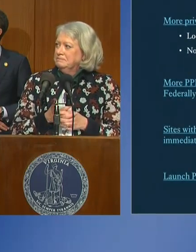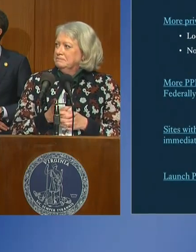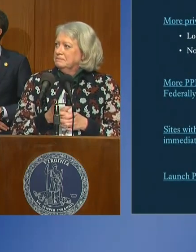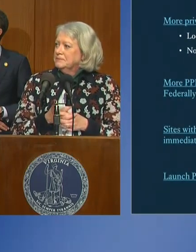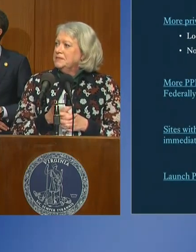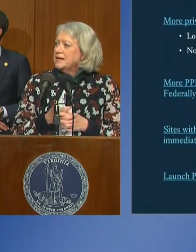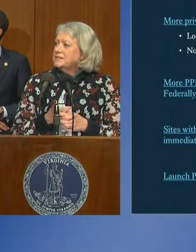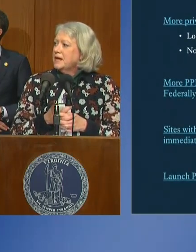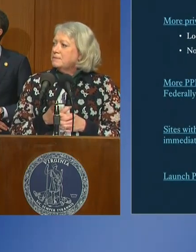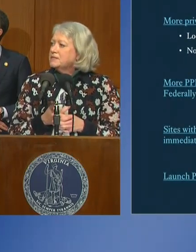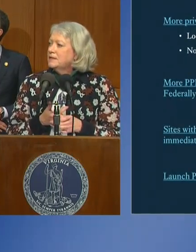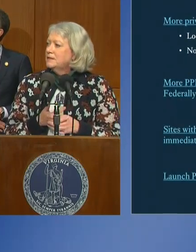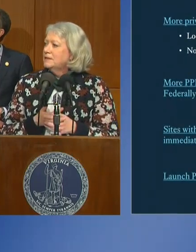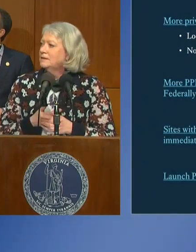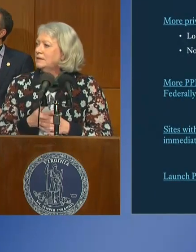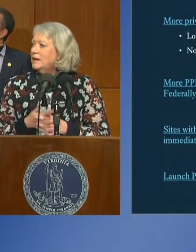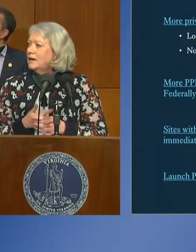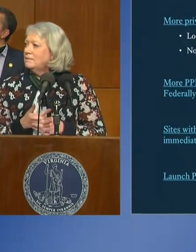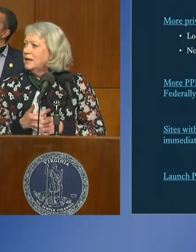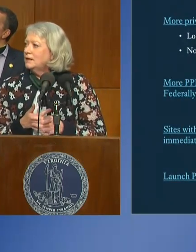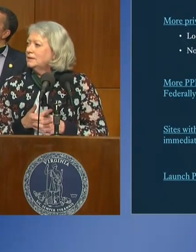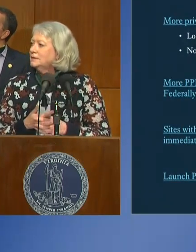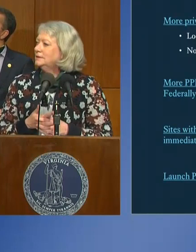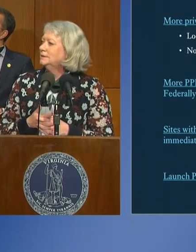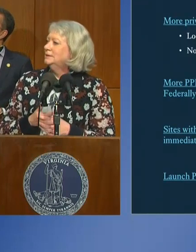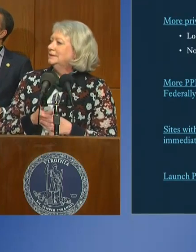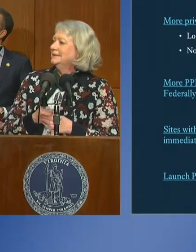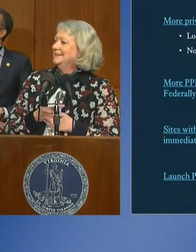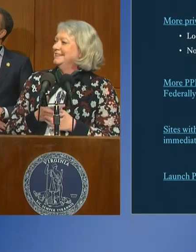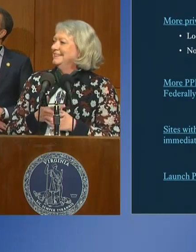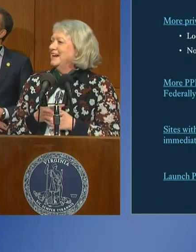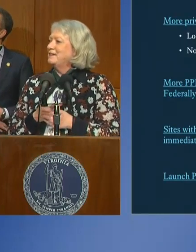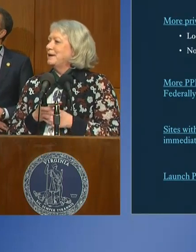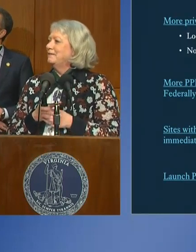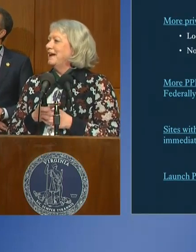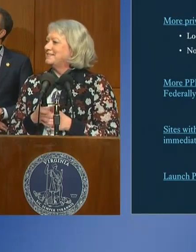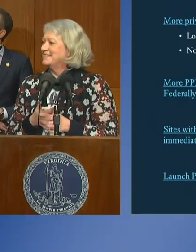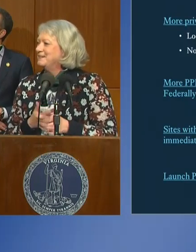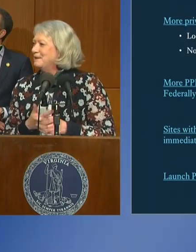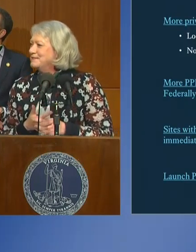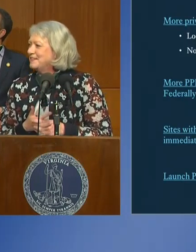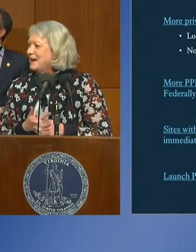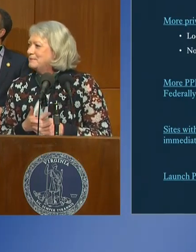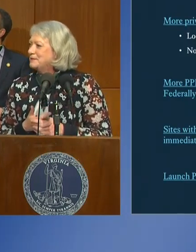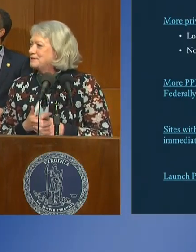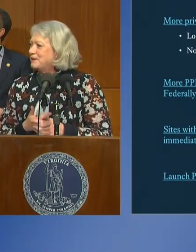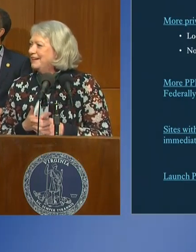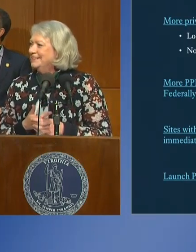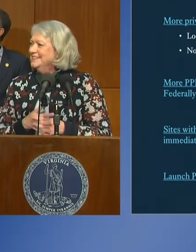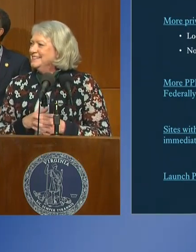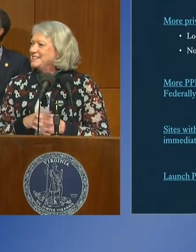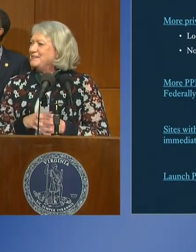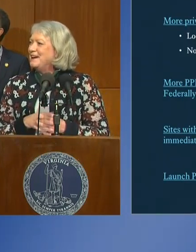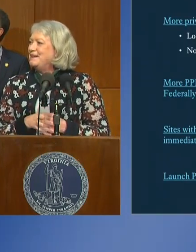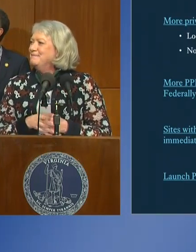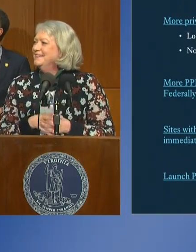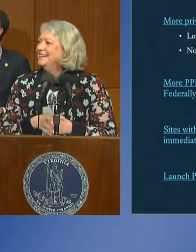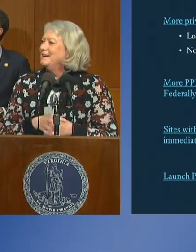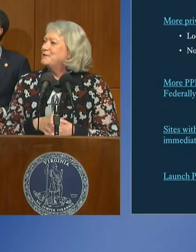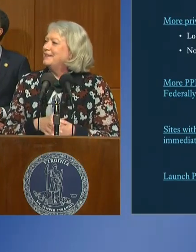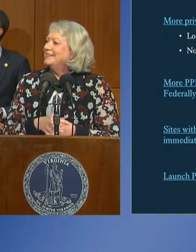UNDERGOING UP. A PROCEDURE.